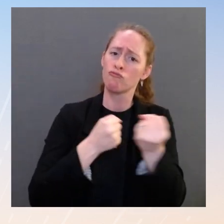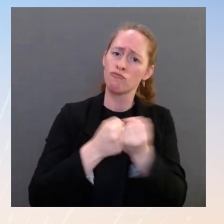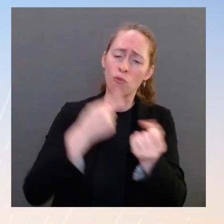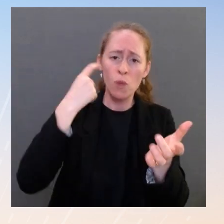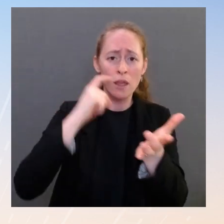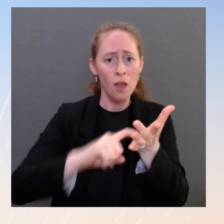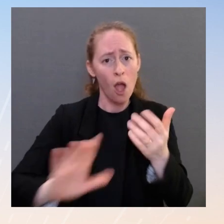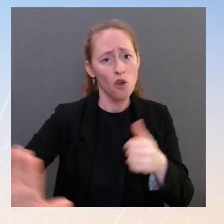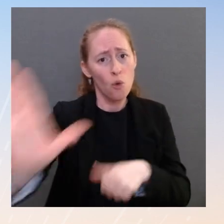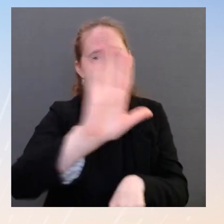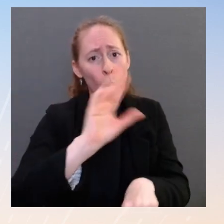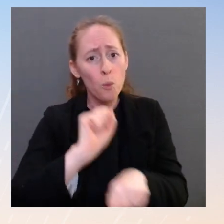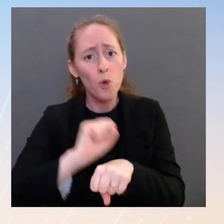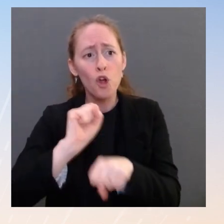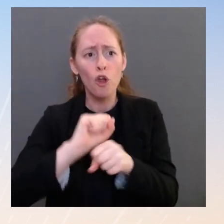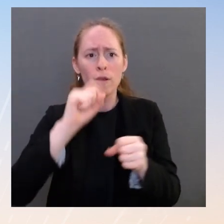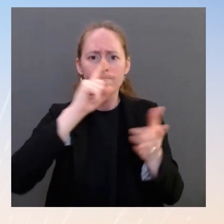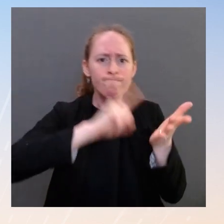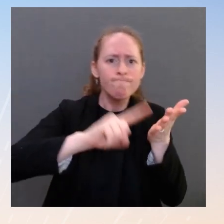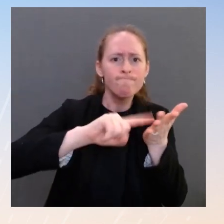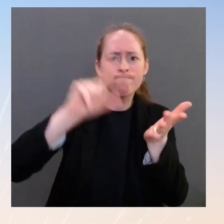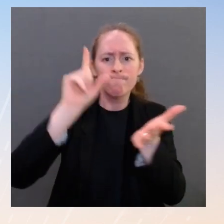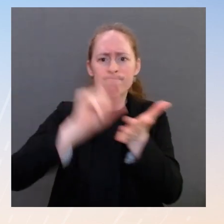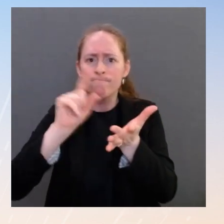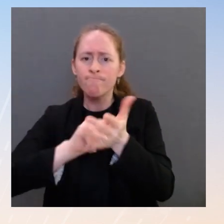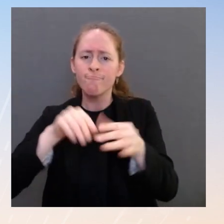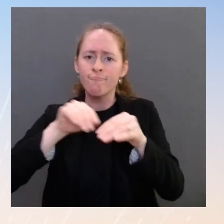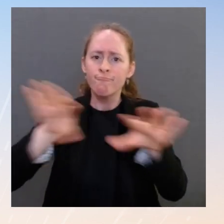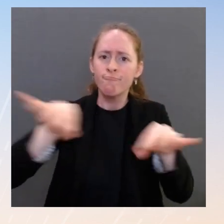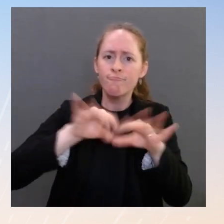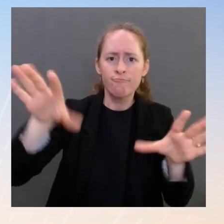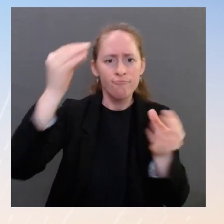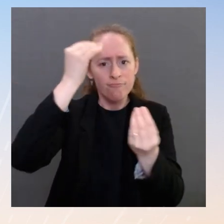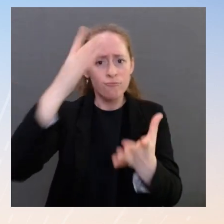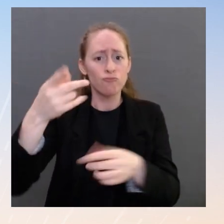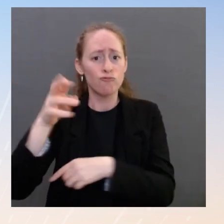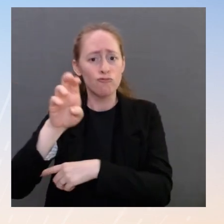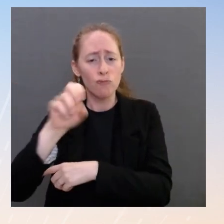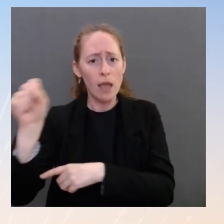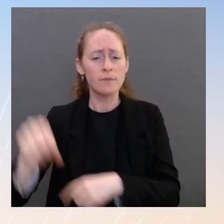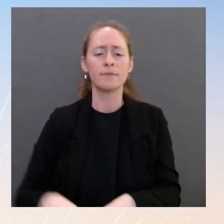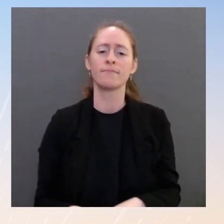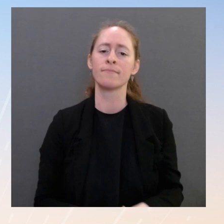to not only share accurate information about COVID but also report on the war in Ukraine